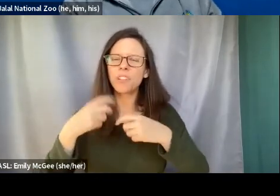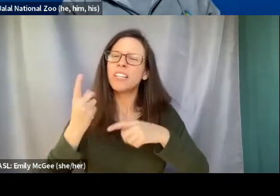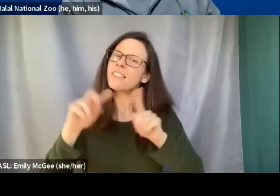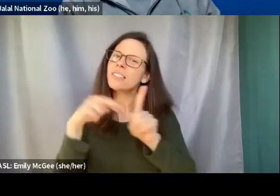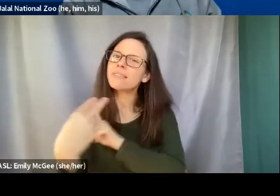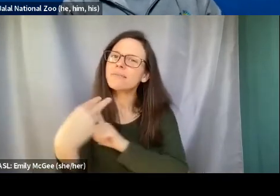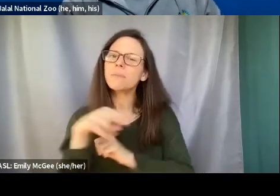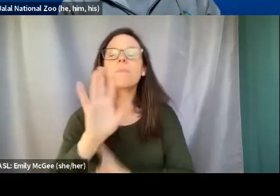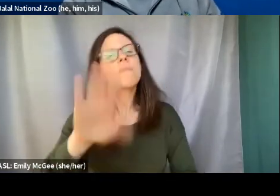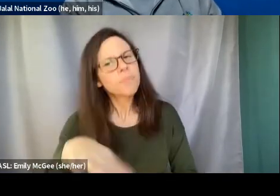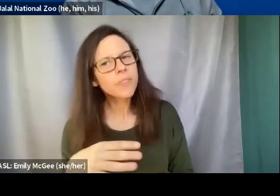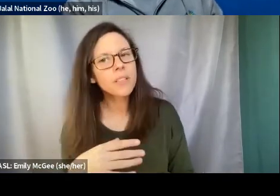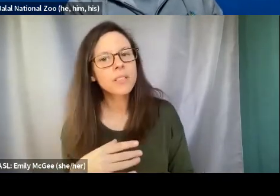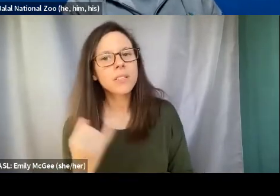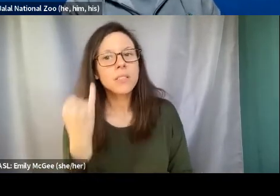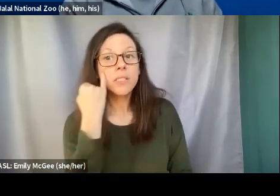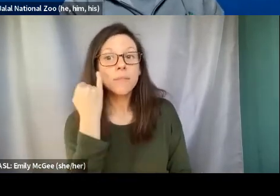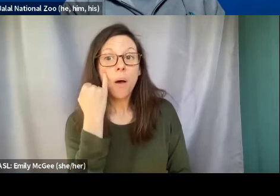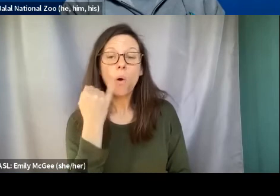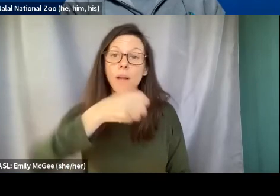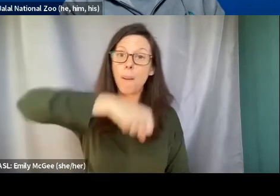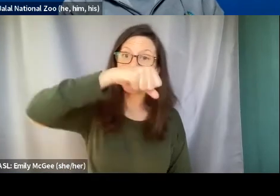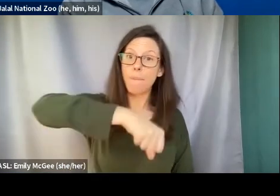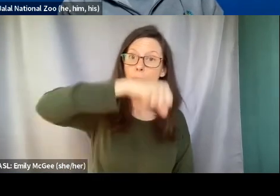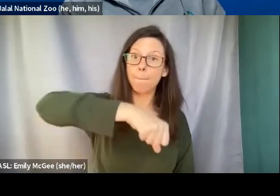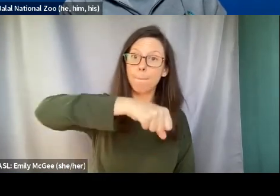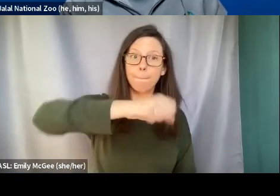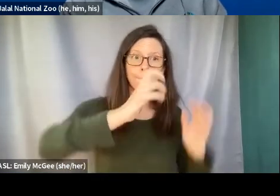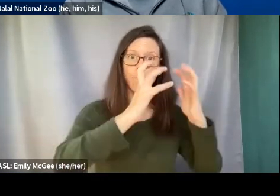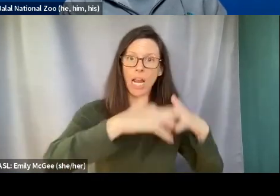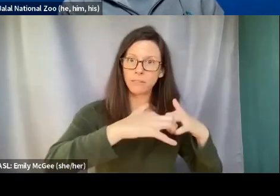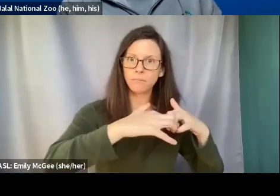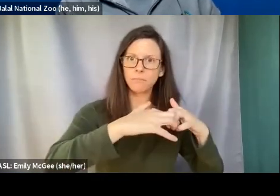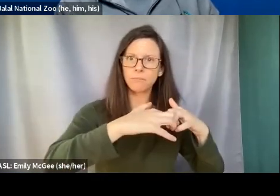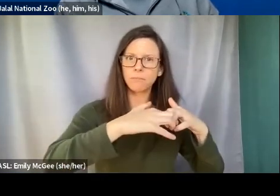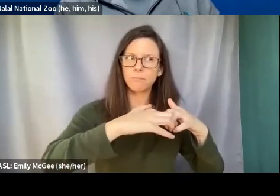goes wrong and she was like "oh, let's just fix it". No, we also put into consideration